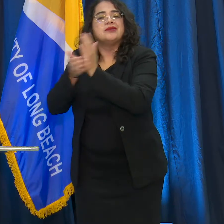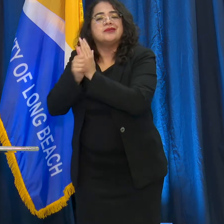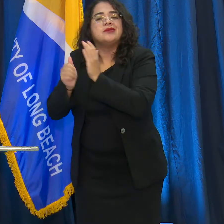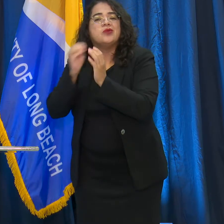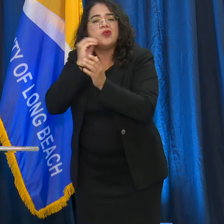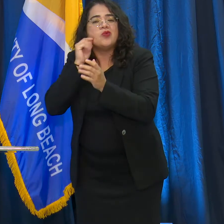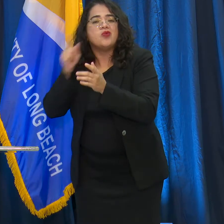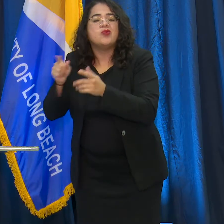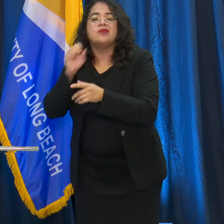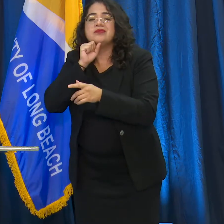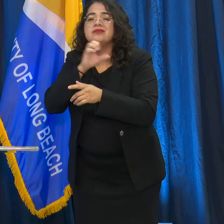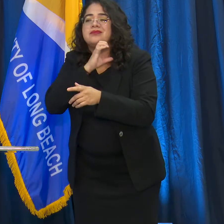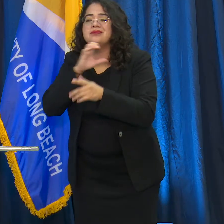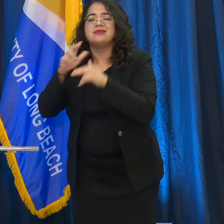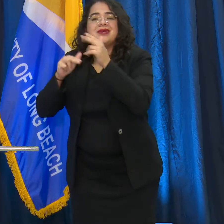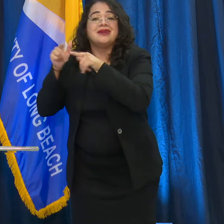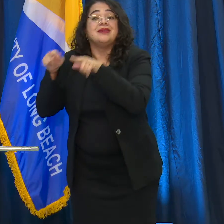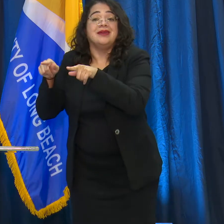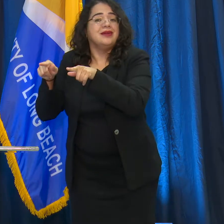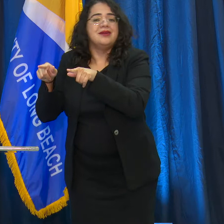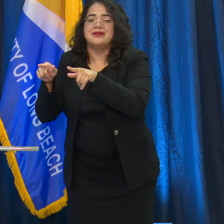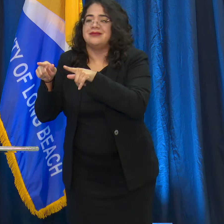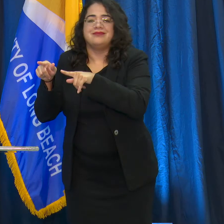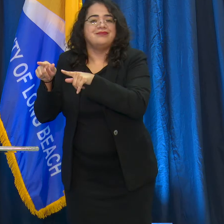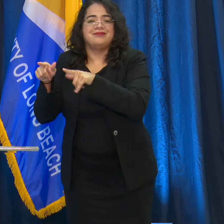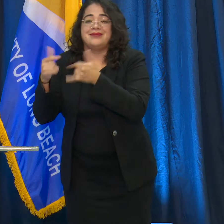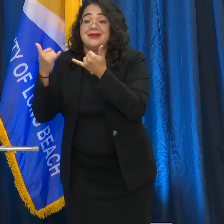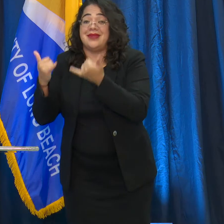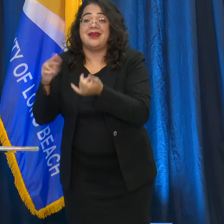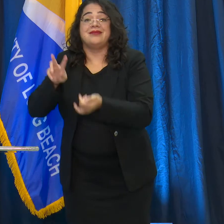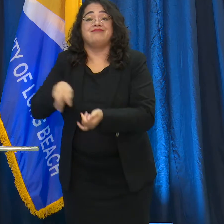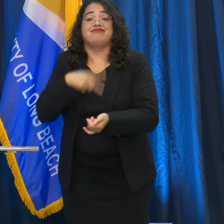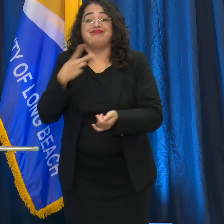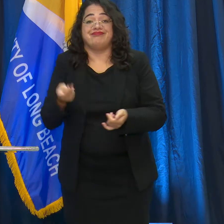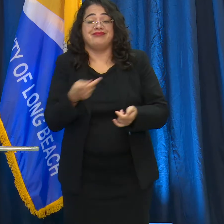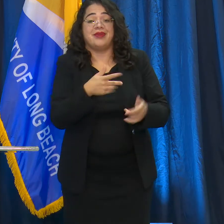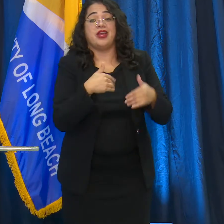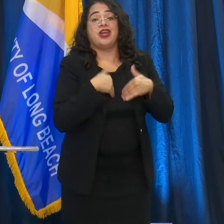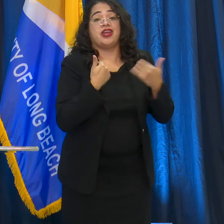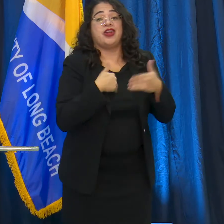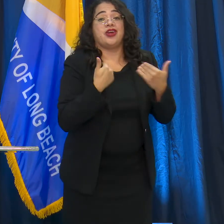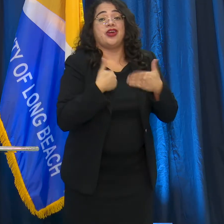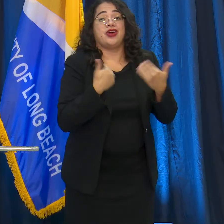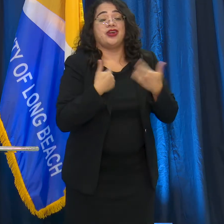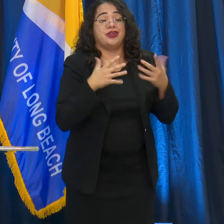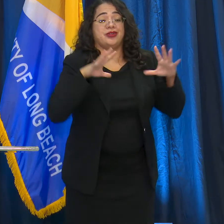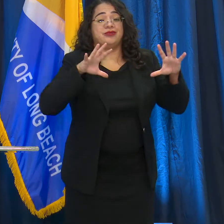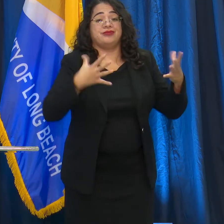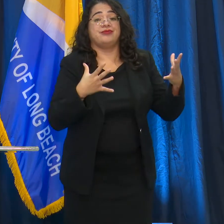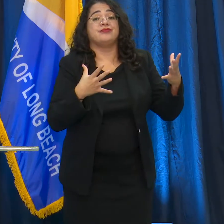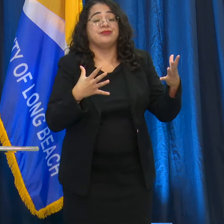members and this is due to the increase in hospitalizations for our younger population. As the mayor said, people are out and